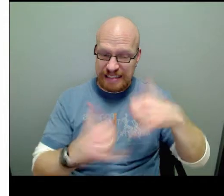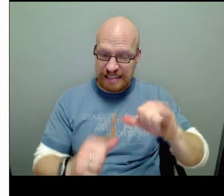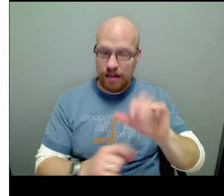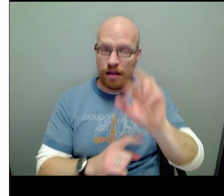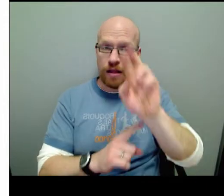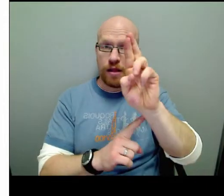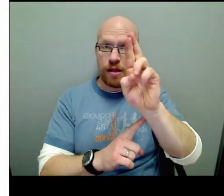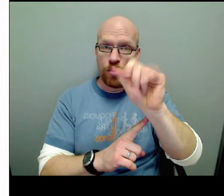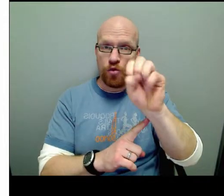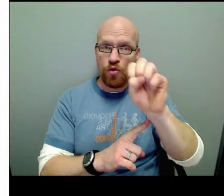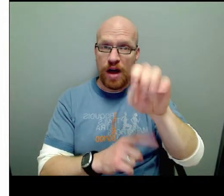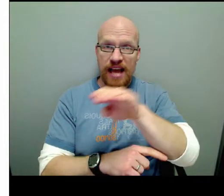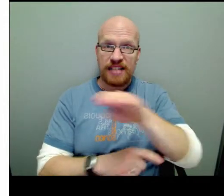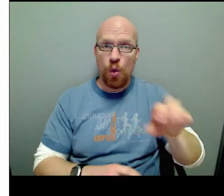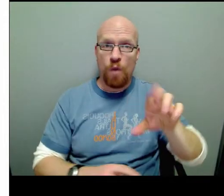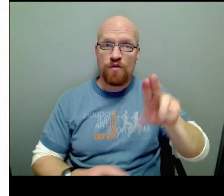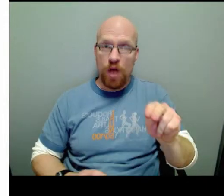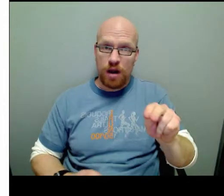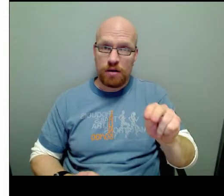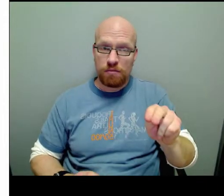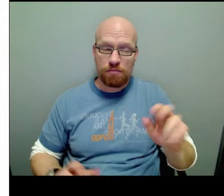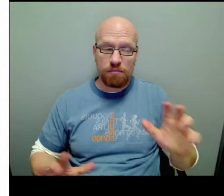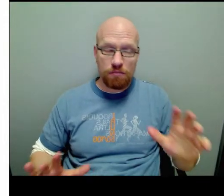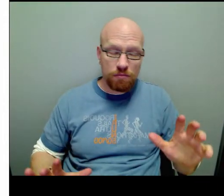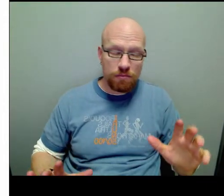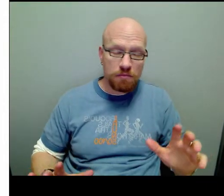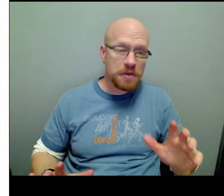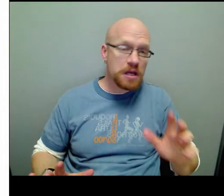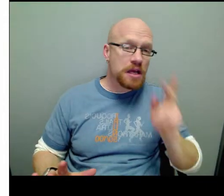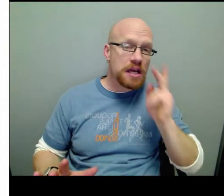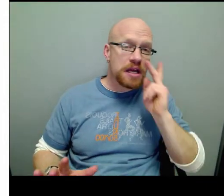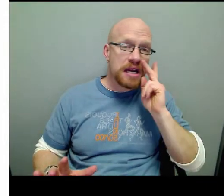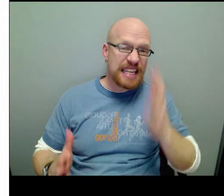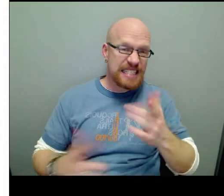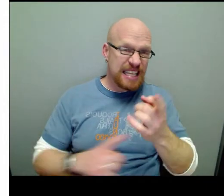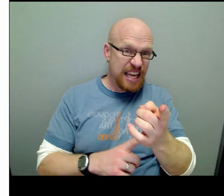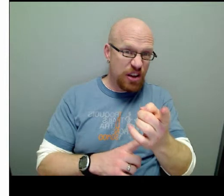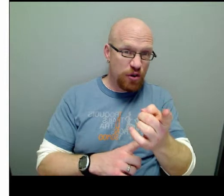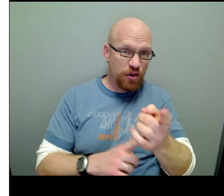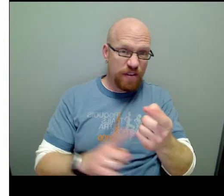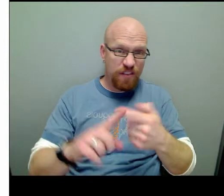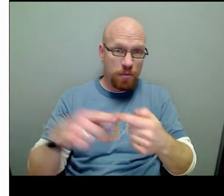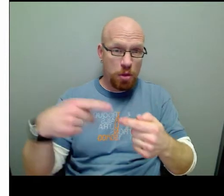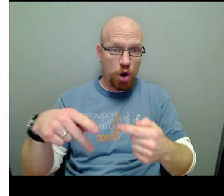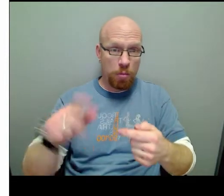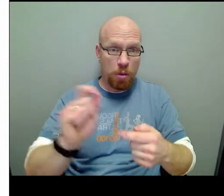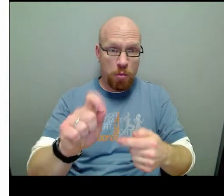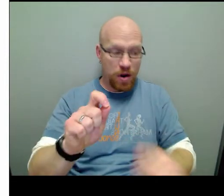Still rise over 1. I can see here, from the purple point, [background sounds]